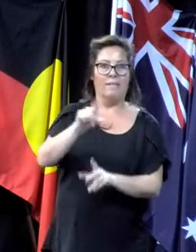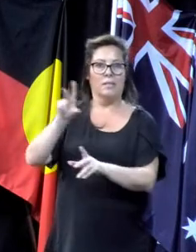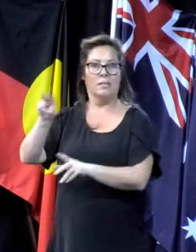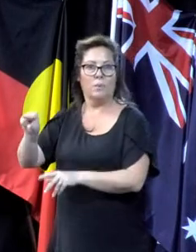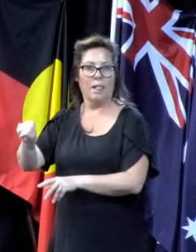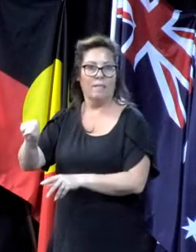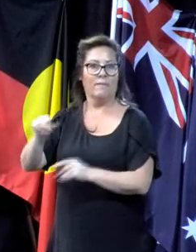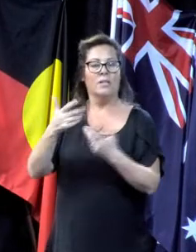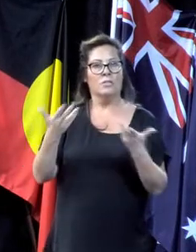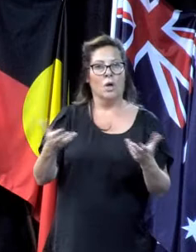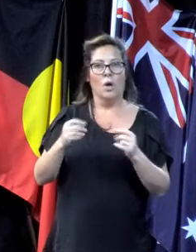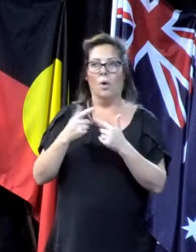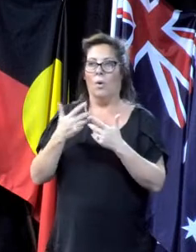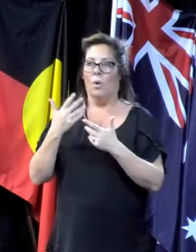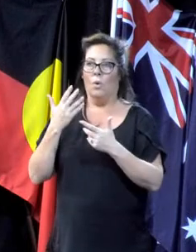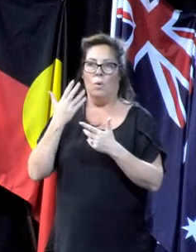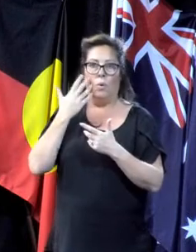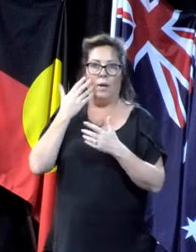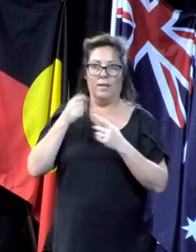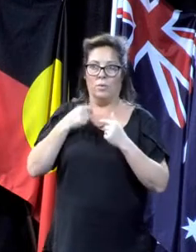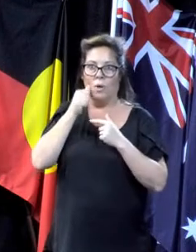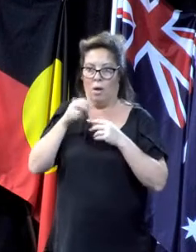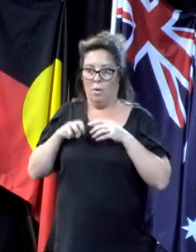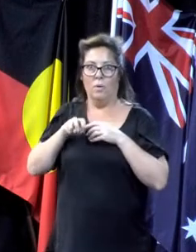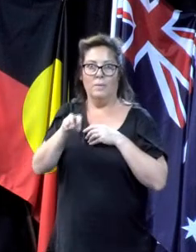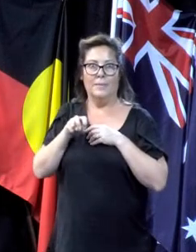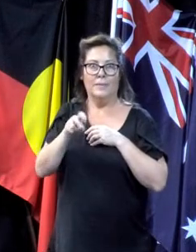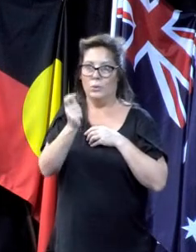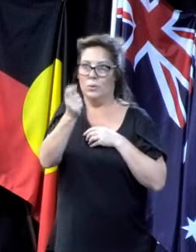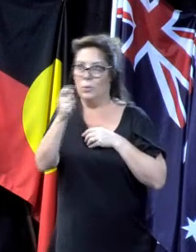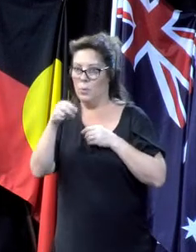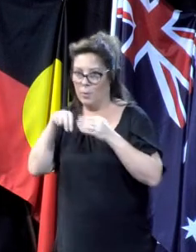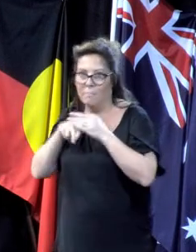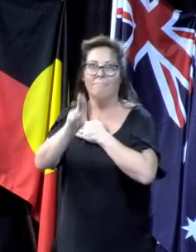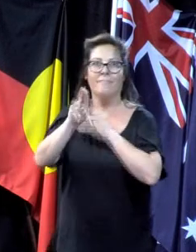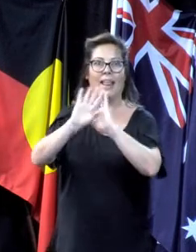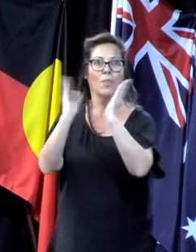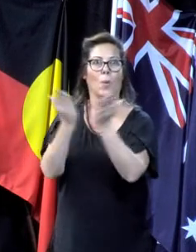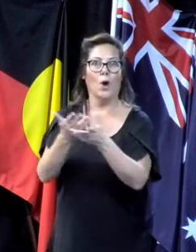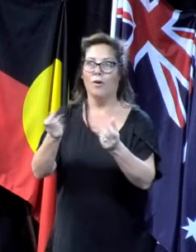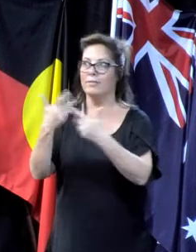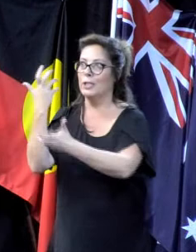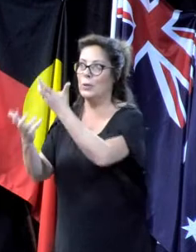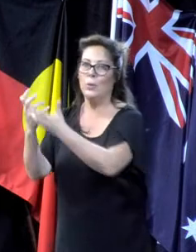whether it’s going to become employment or further tertiary study, creating an environment and say self-belief